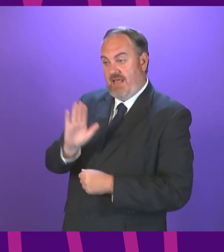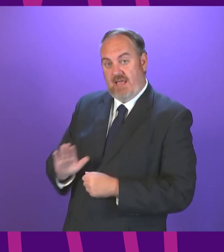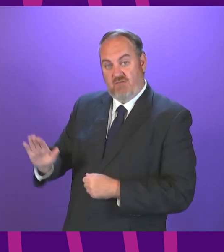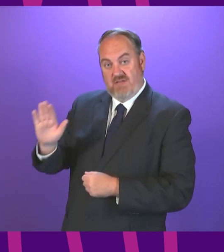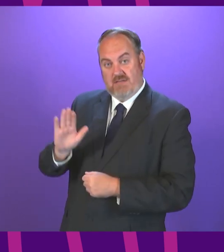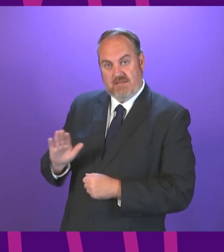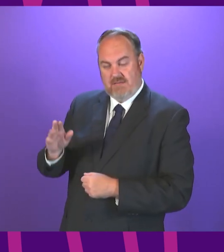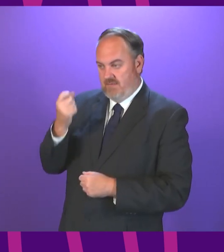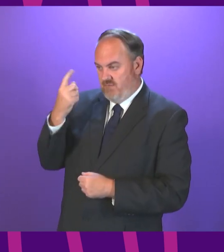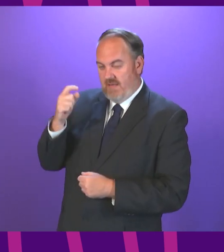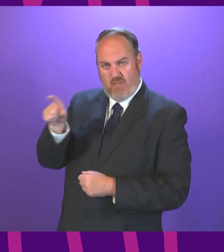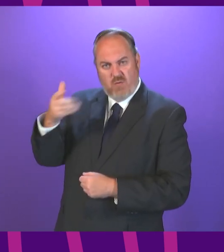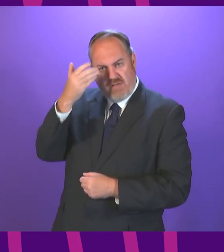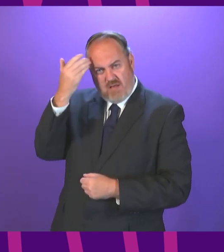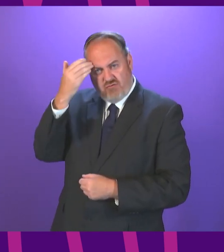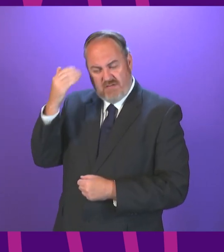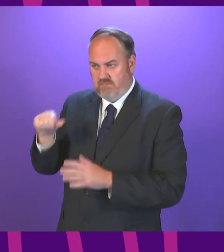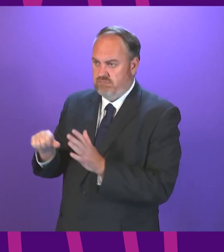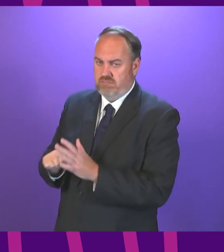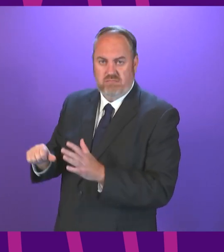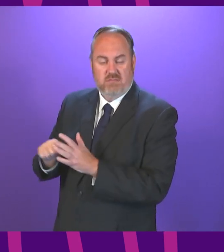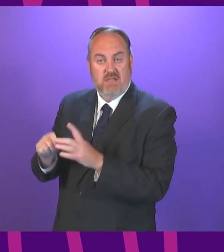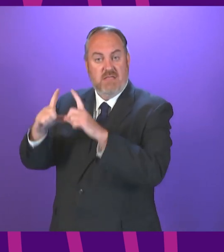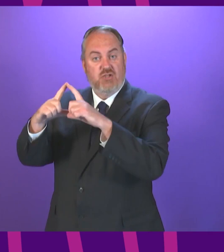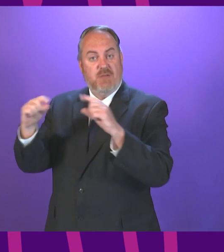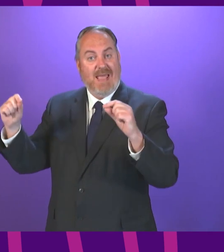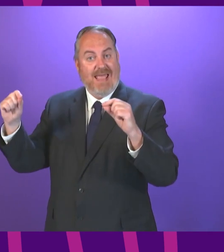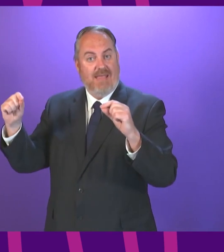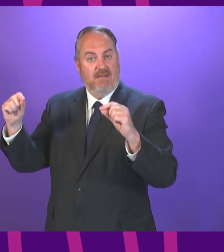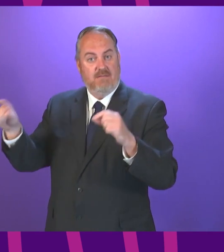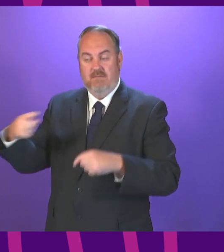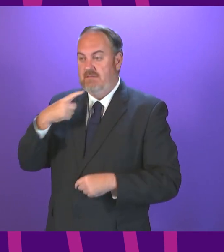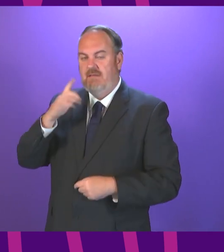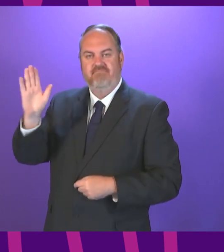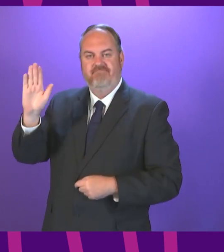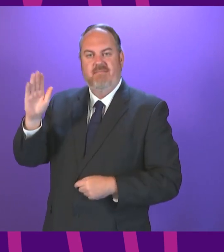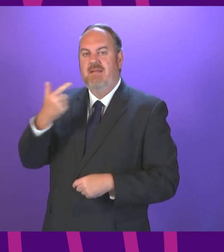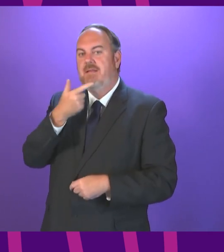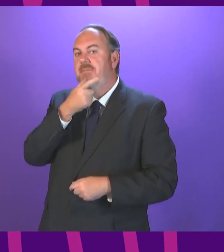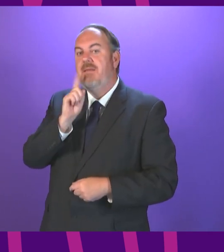cases rise as well. Japan, for example, has decided not to allow spectators at the Olympics.